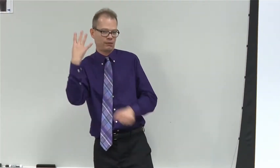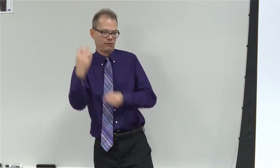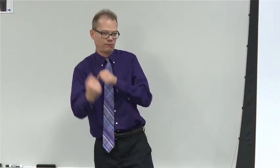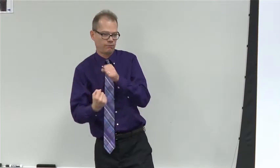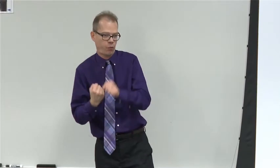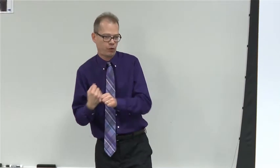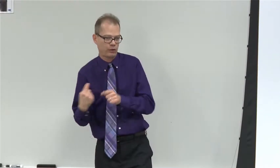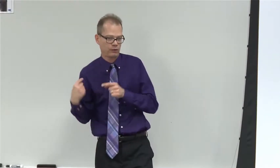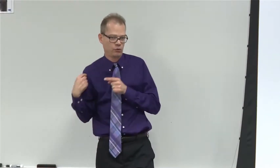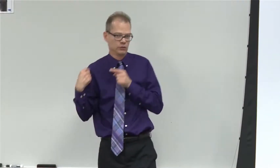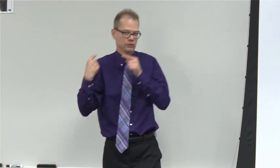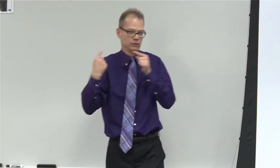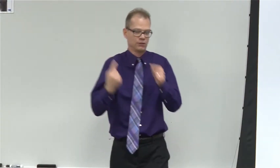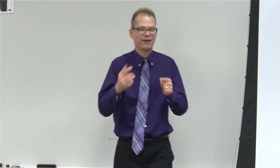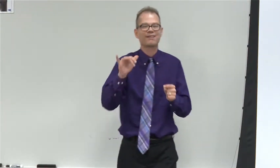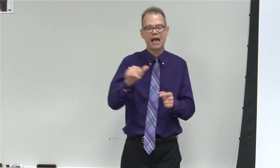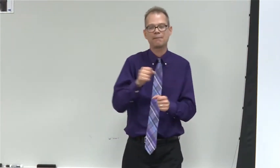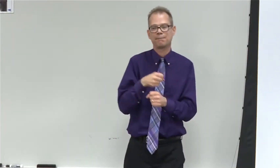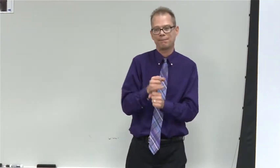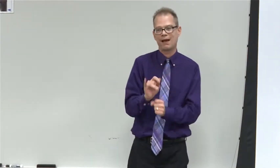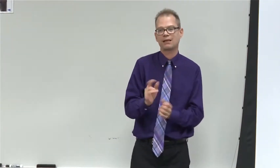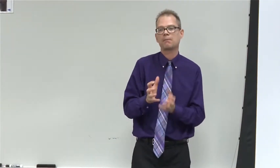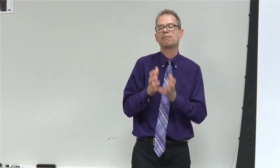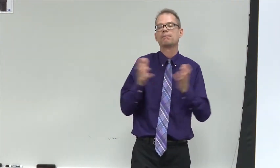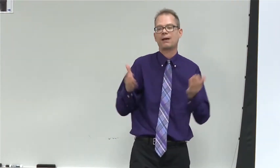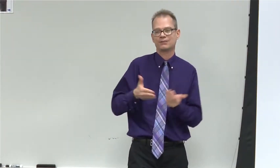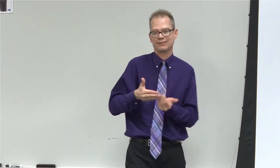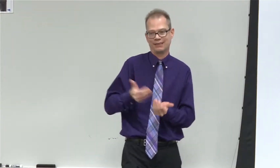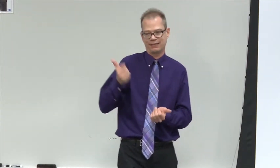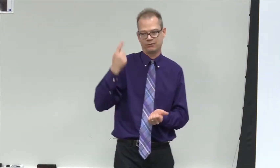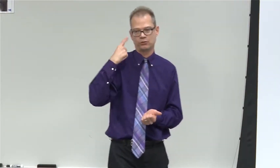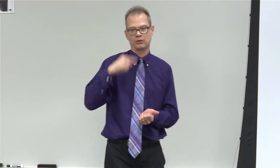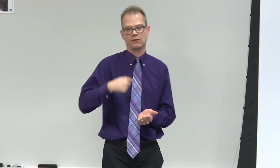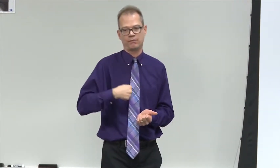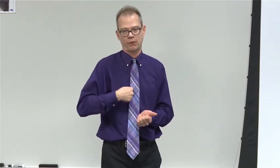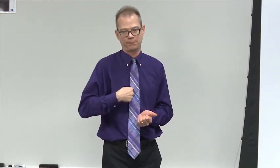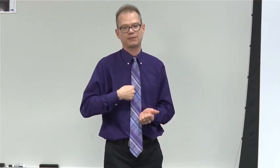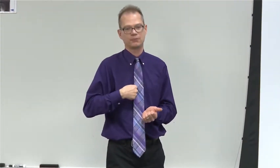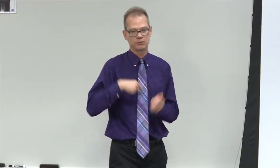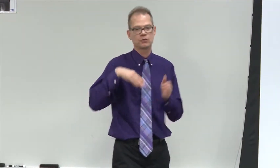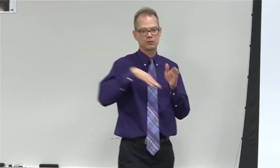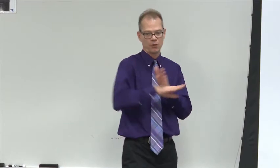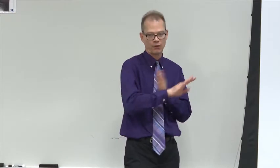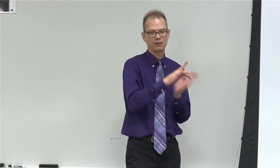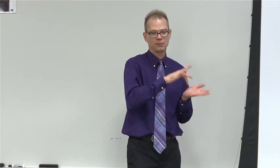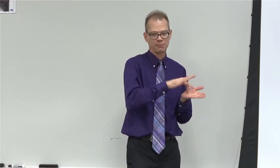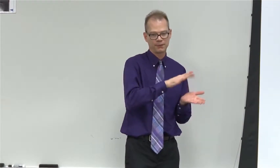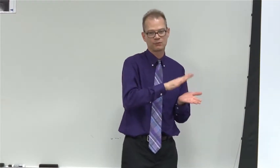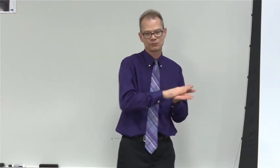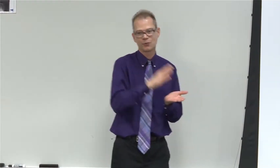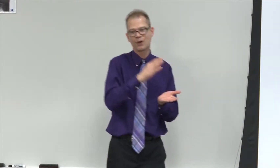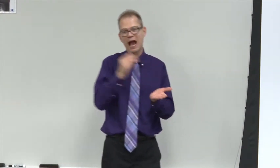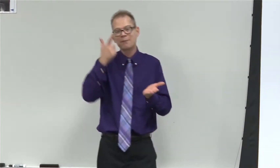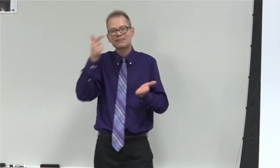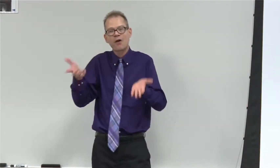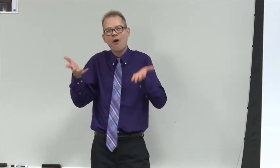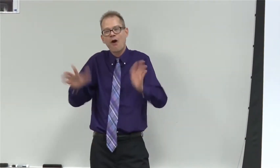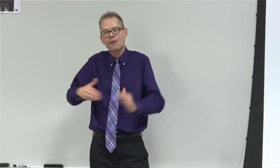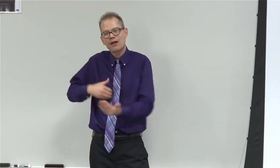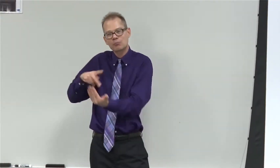from my previous 4 years being there. So that made it much, much easier for me to be able to enter medical school,